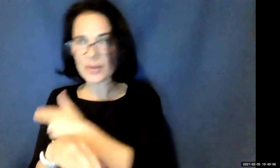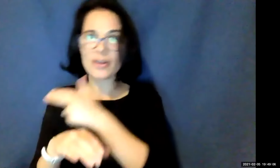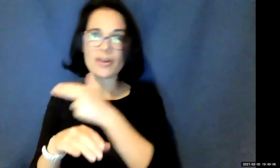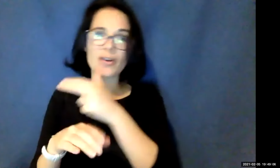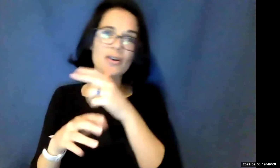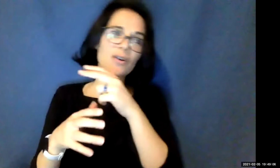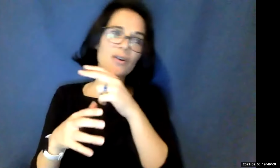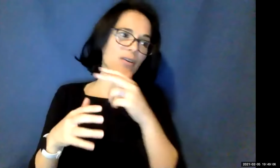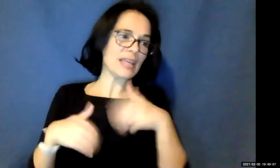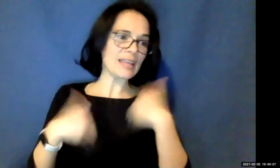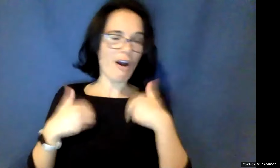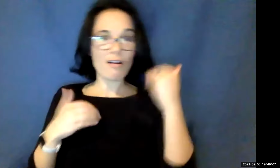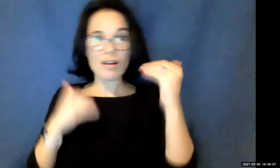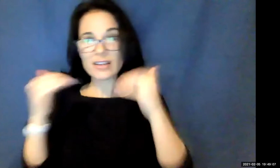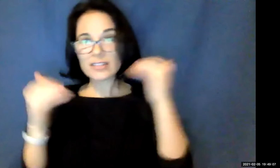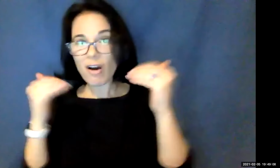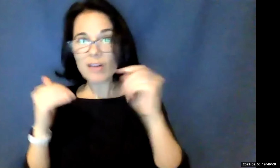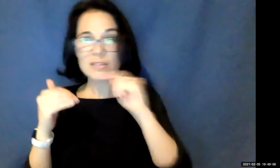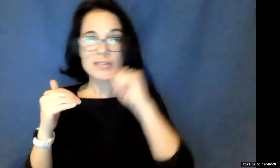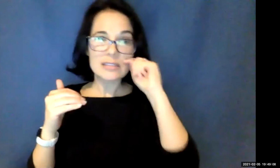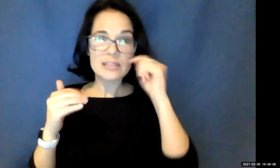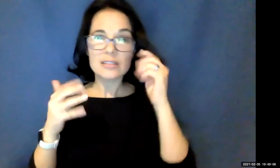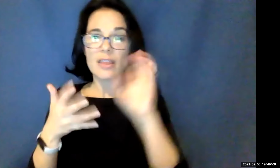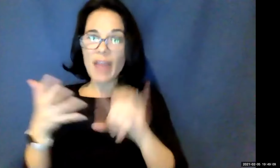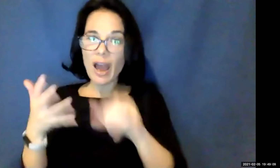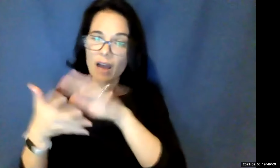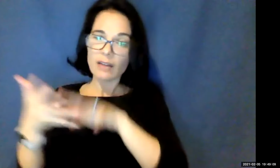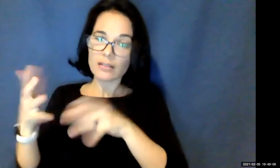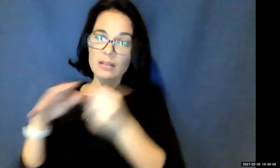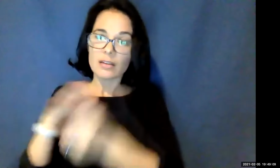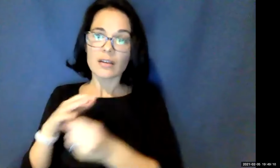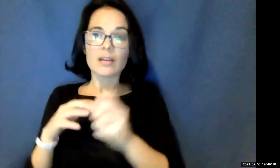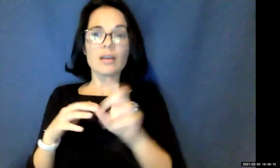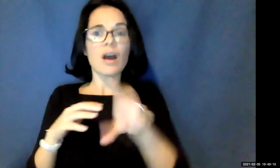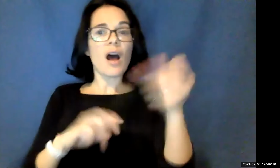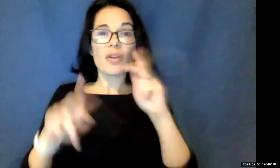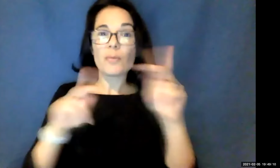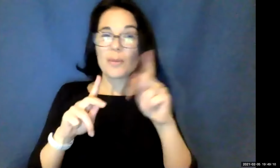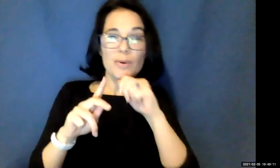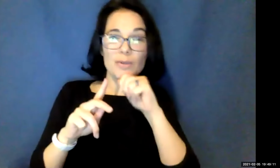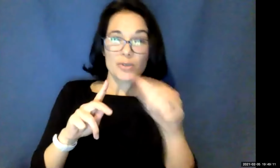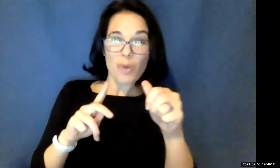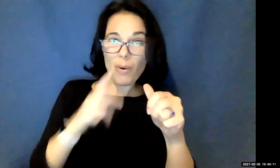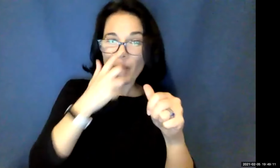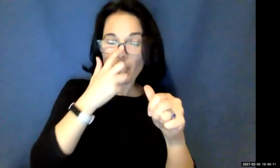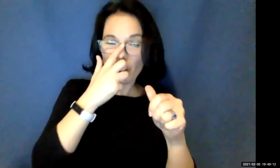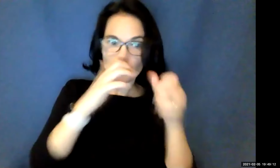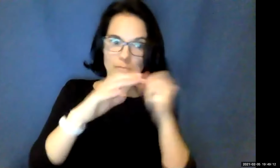There are people who don’t get hospitalized and have and suffer from COVID really, have symptoms, right.